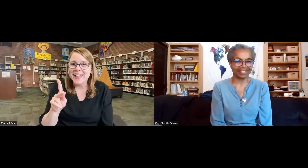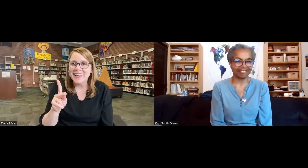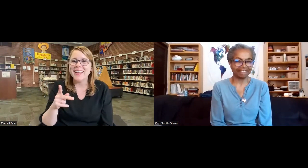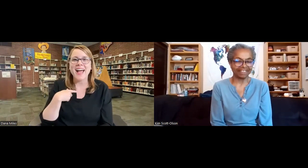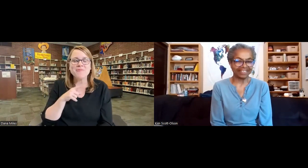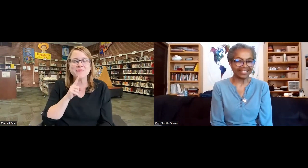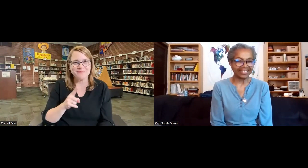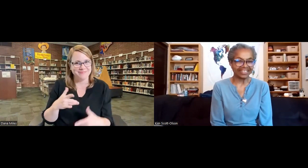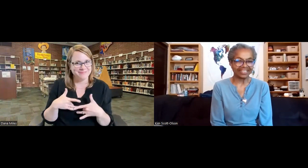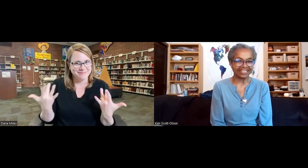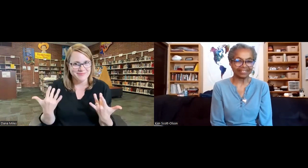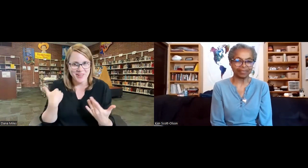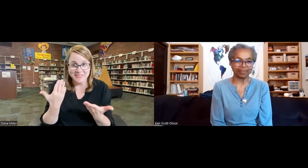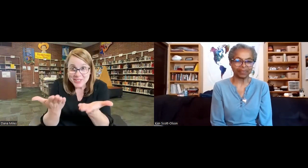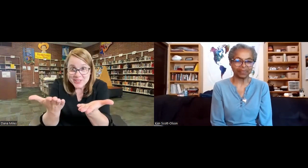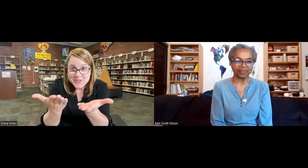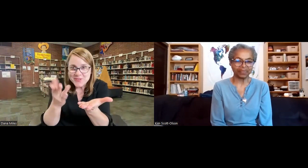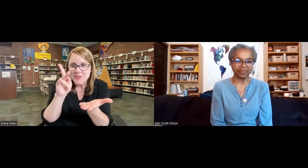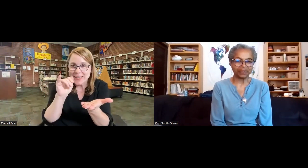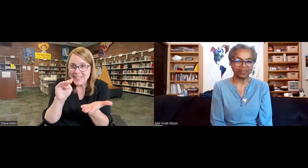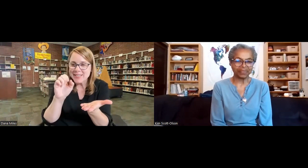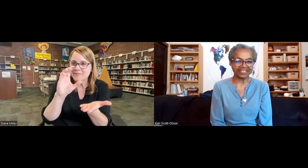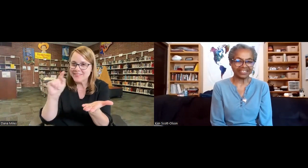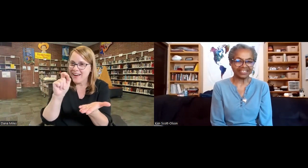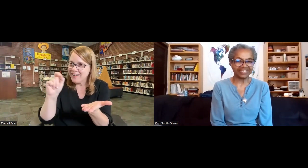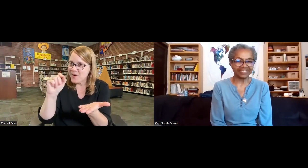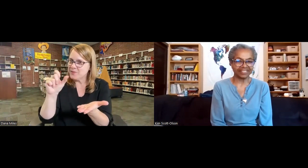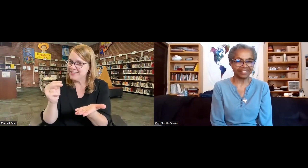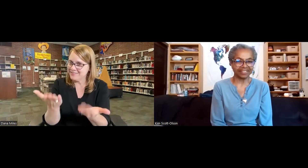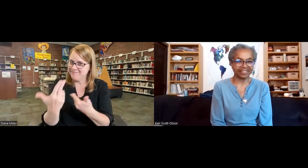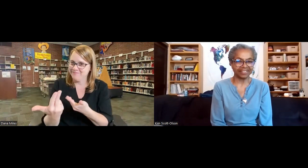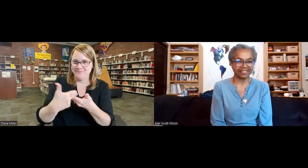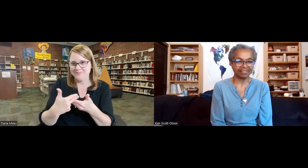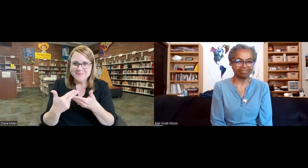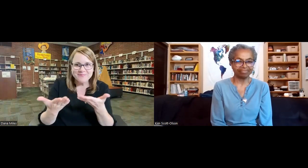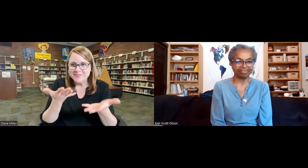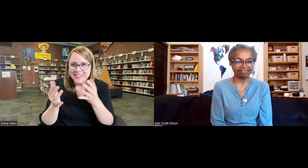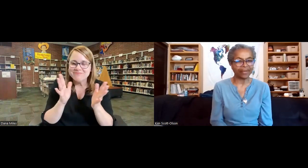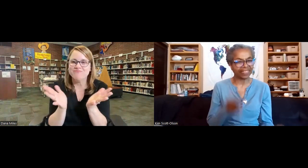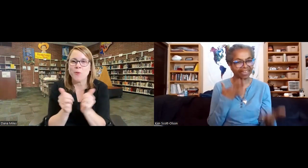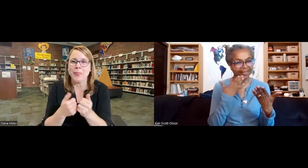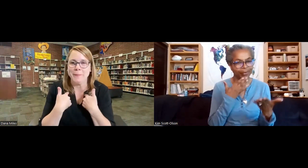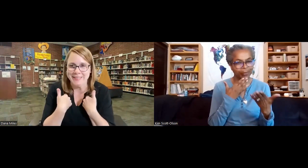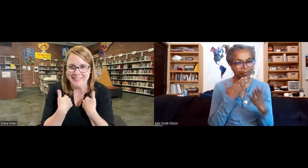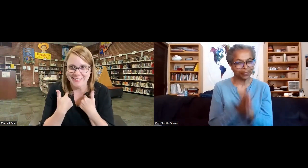Okay, I am thrilled to have you here Kim Scott-Olson. Thank you for joining and chatting with me today.